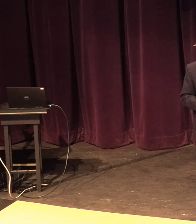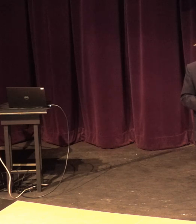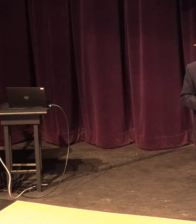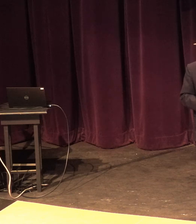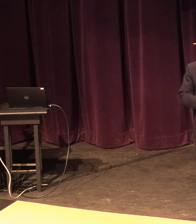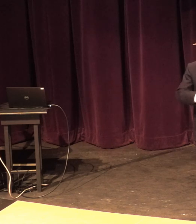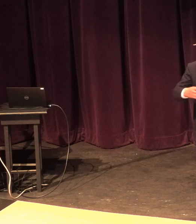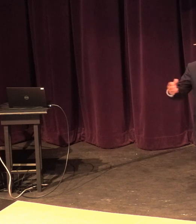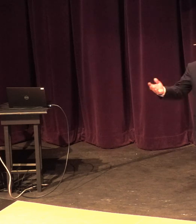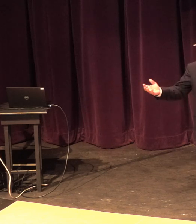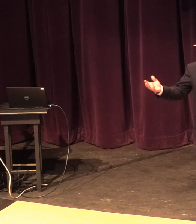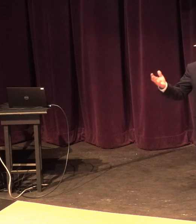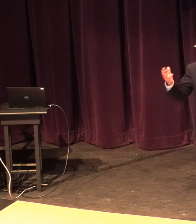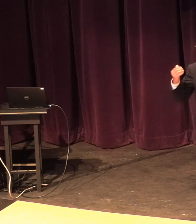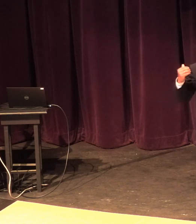classroom